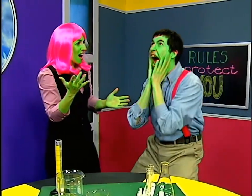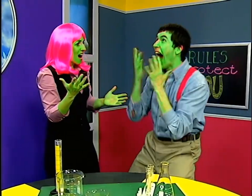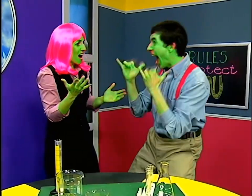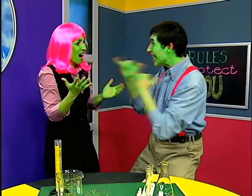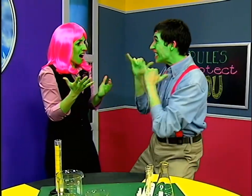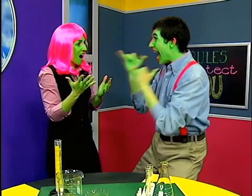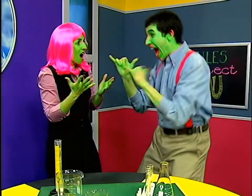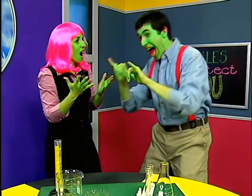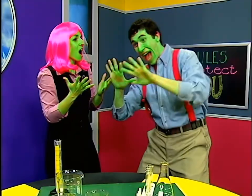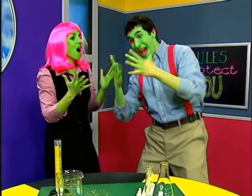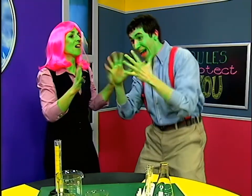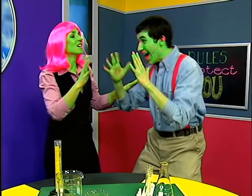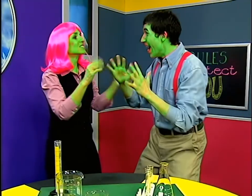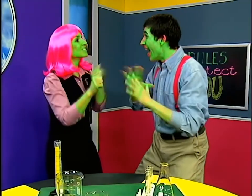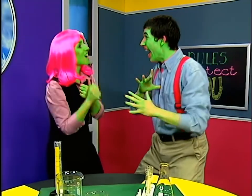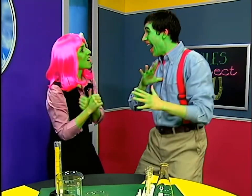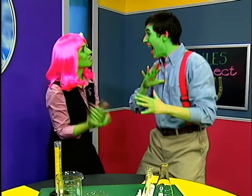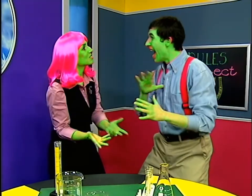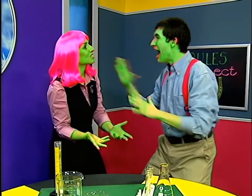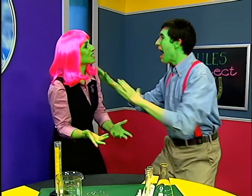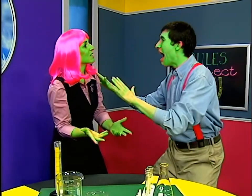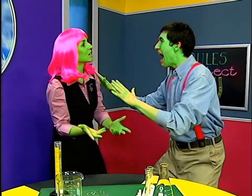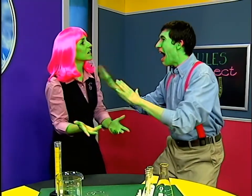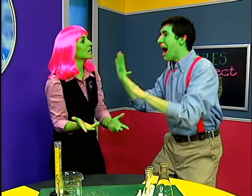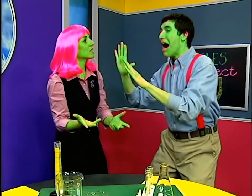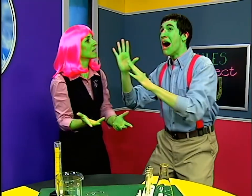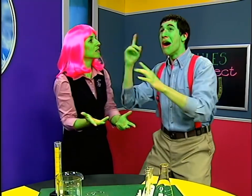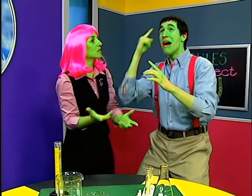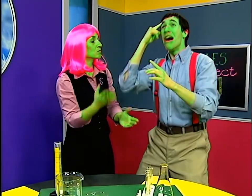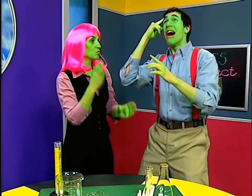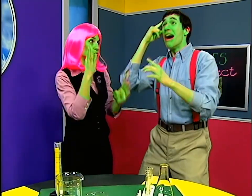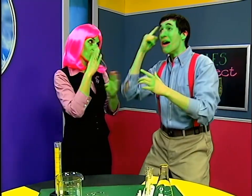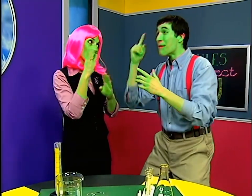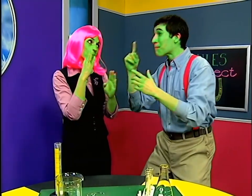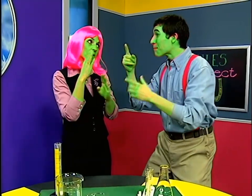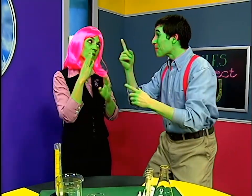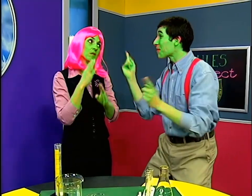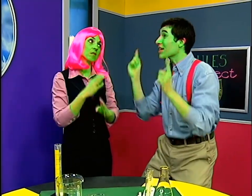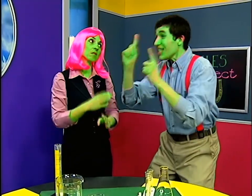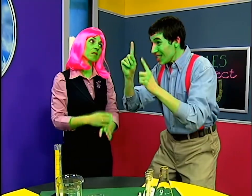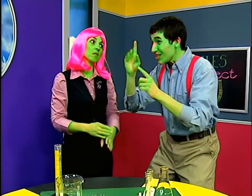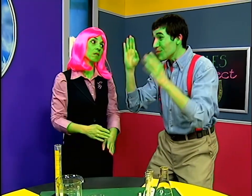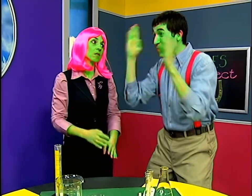HOW IS THIS BOWL GOING TO HELP FIX THE SINK? I DON'T UNDERSTAND. WELL, WHEN YOU TURN THE WATER ON AND IT HITS YOU IN THE FACE,